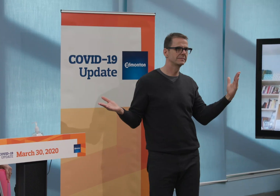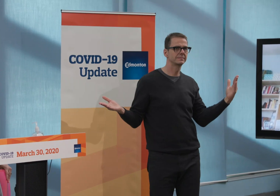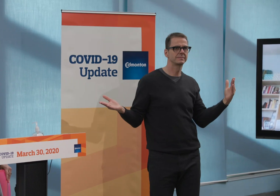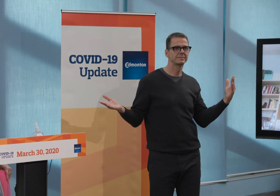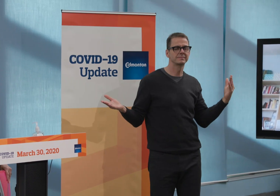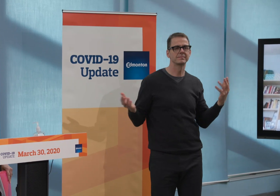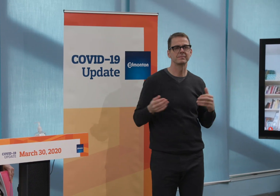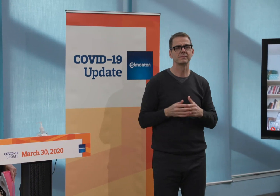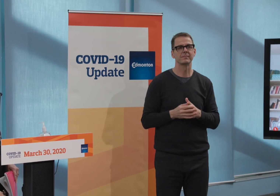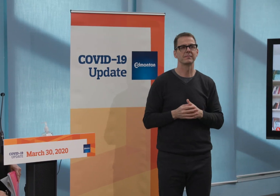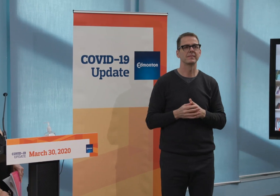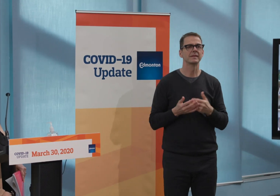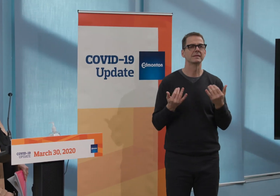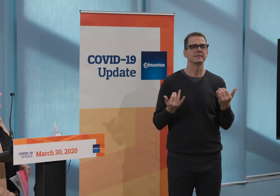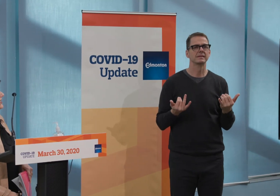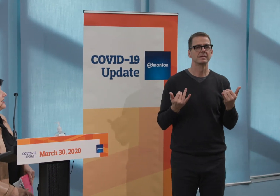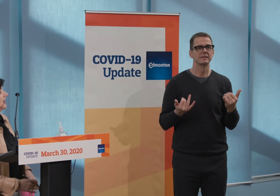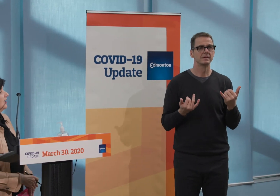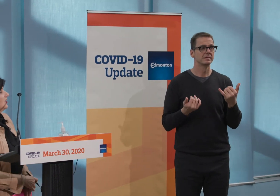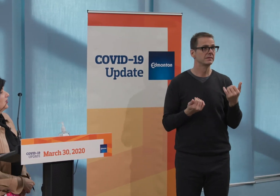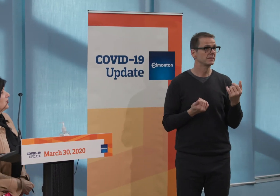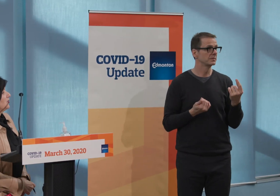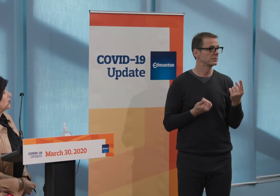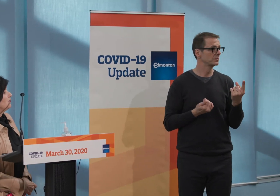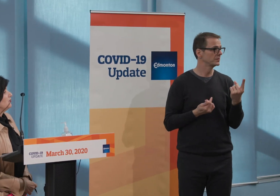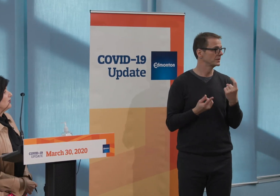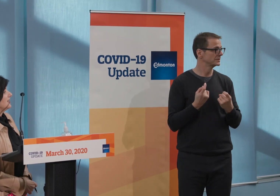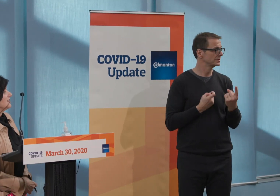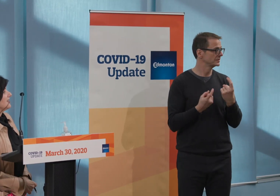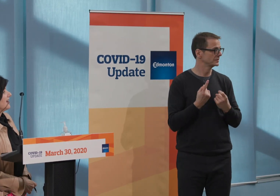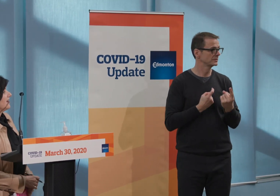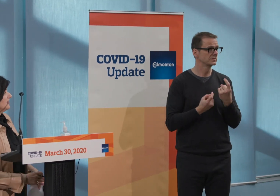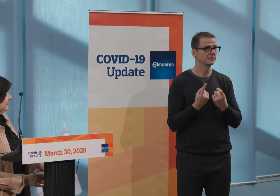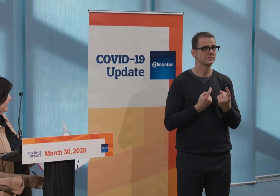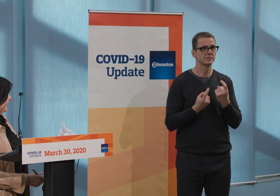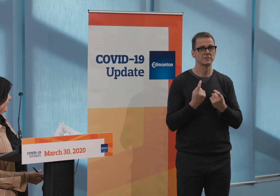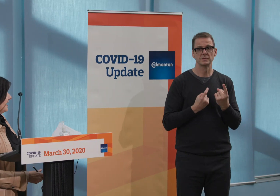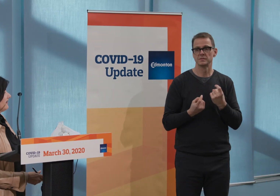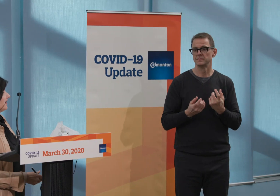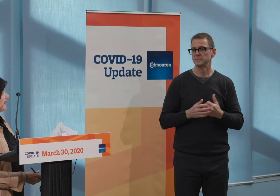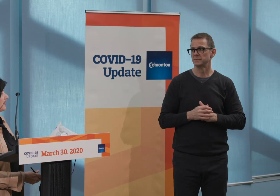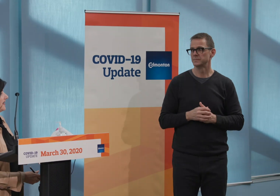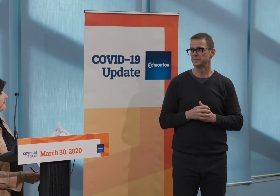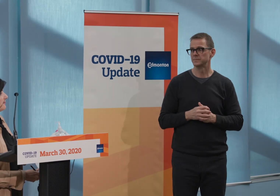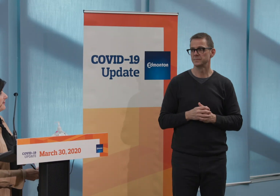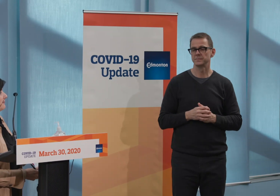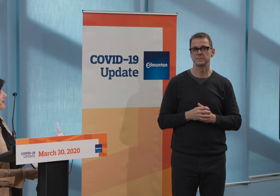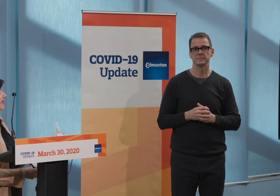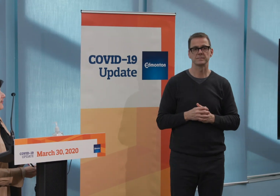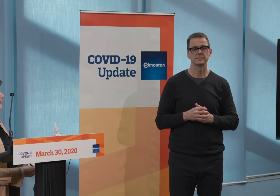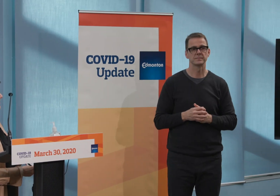adjust the screen here so we can see who is there got a number of people on the